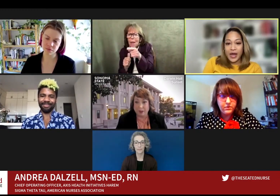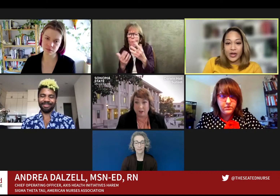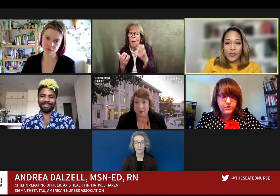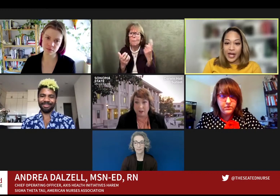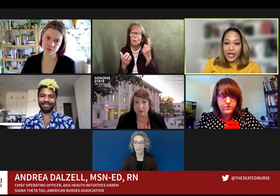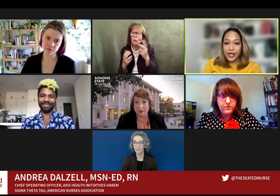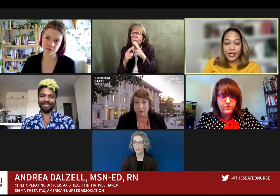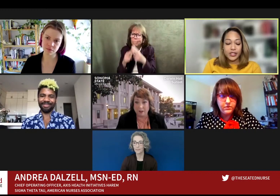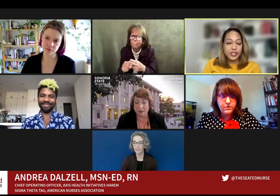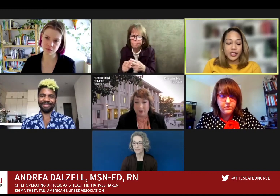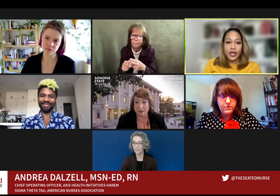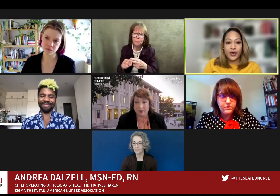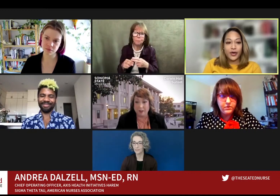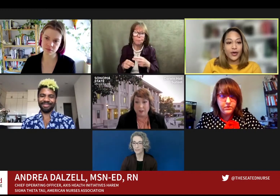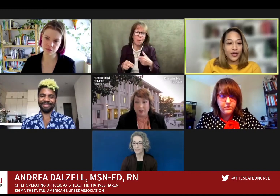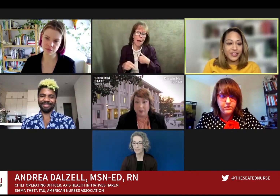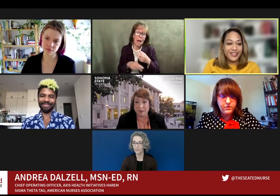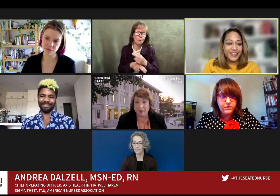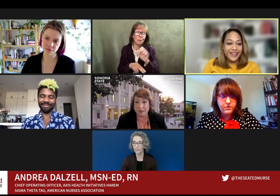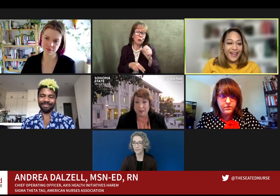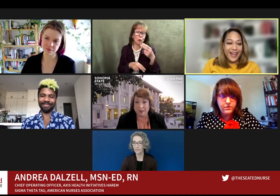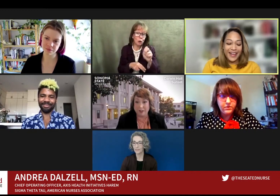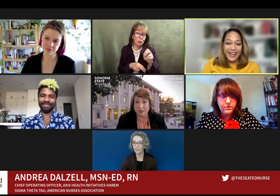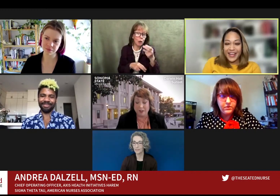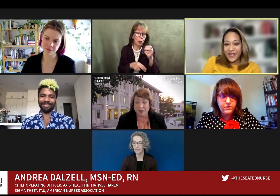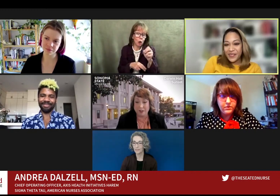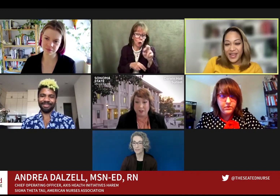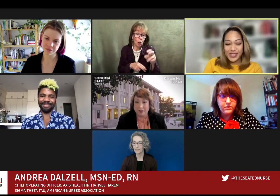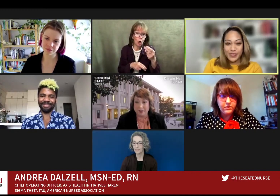I go by she, her, hers, and that's me.